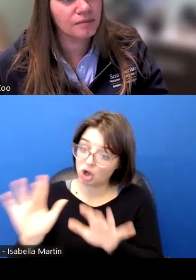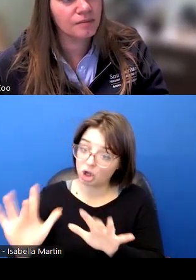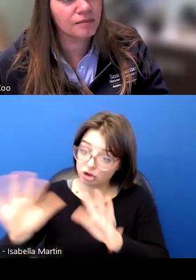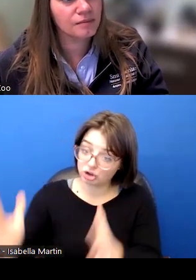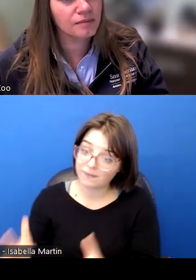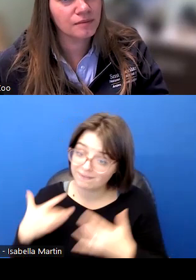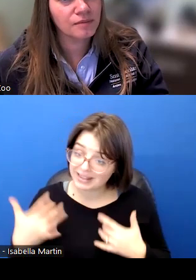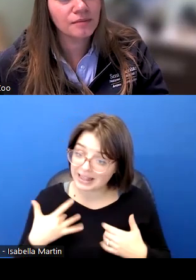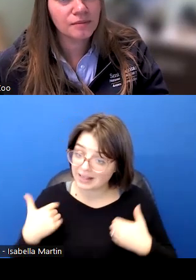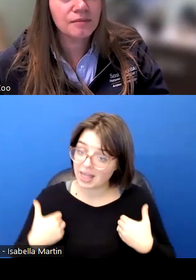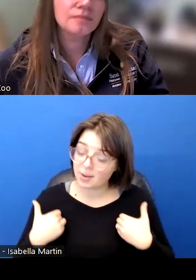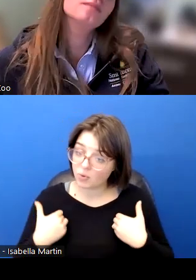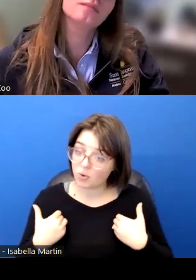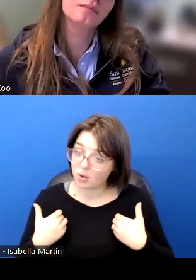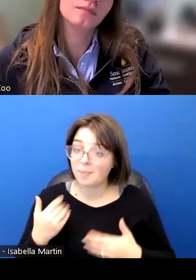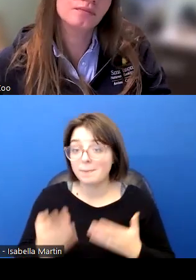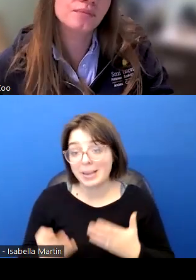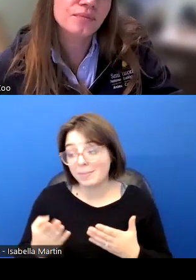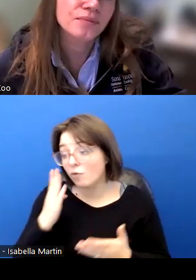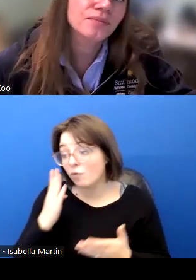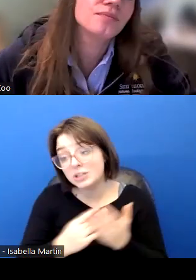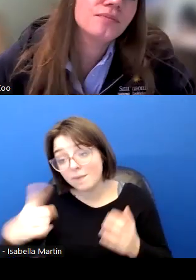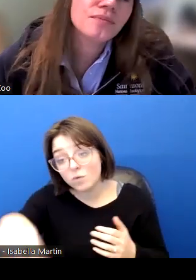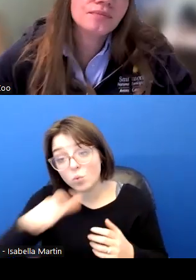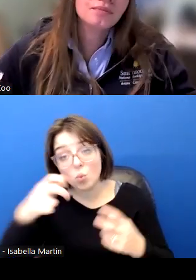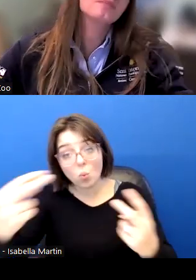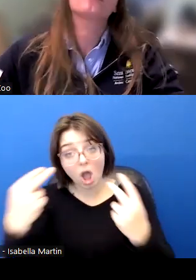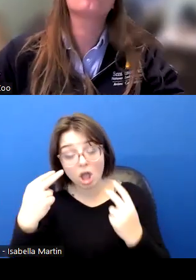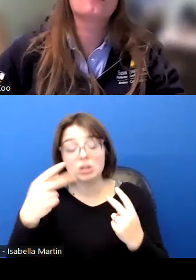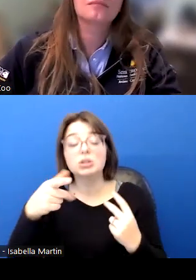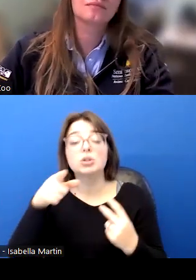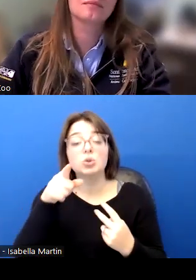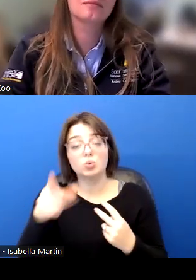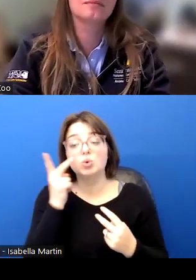maybe been to the vet with your pets. You maybe have seen the vet feel for your dog or cat's